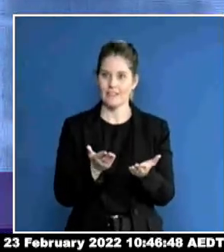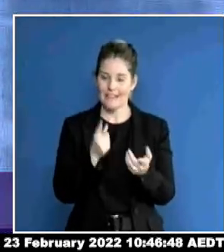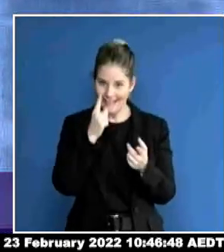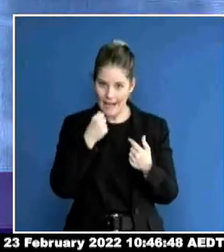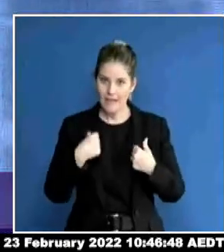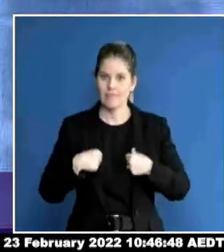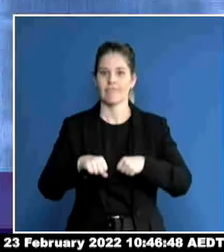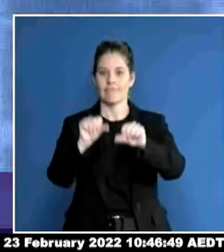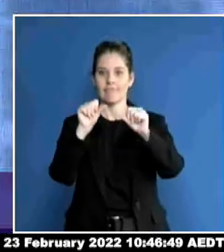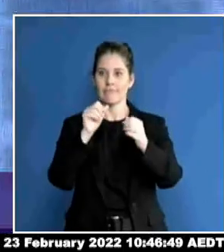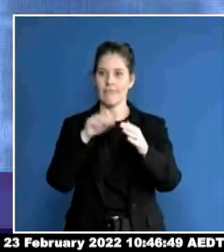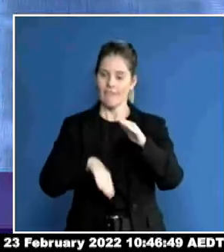young people with disability.